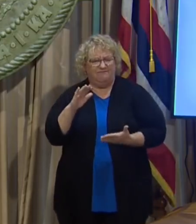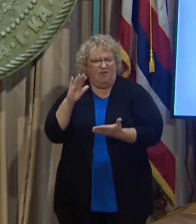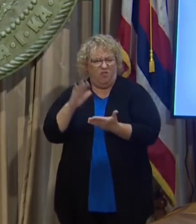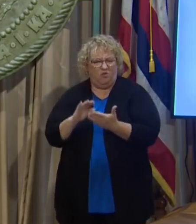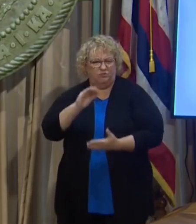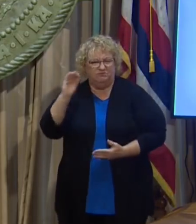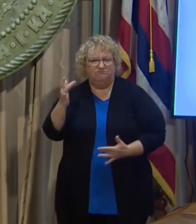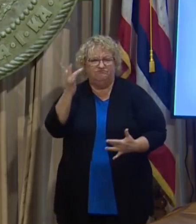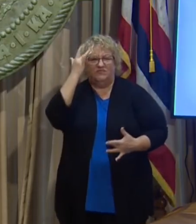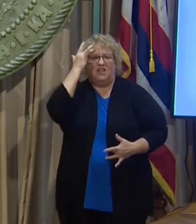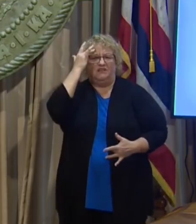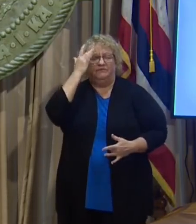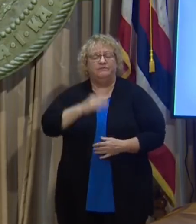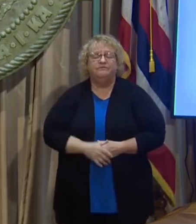0-19 YEARS OF AGE.